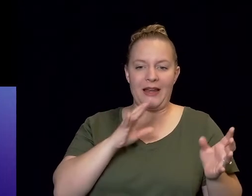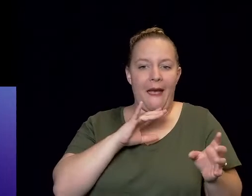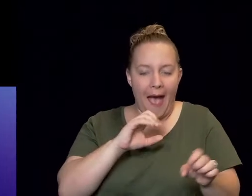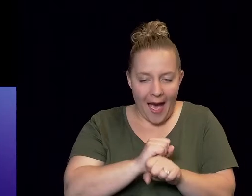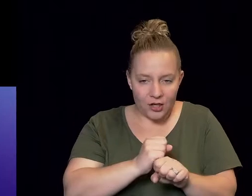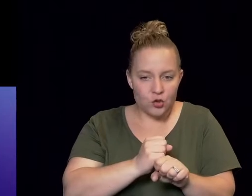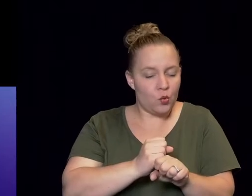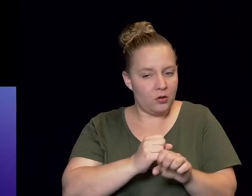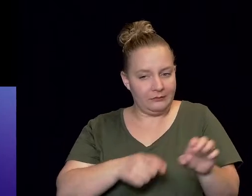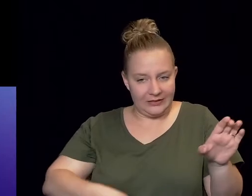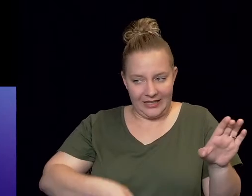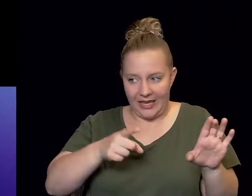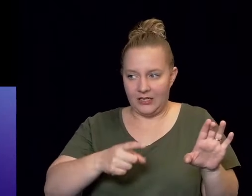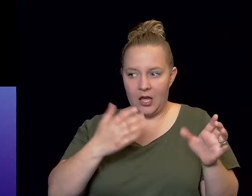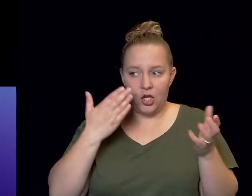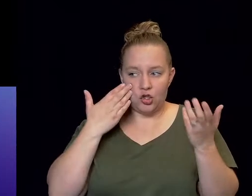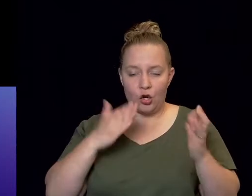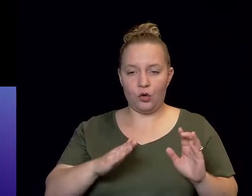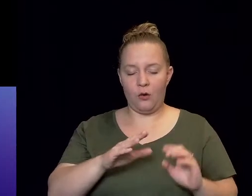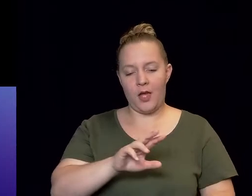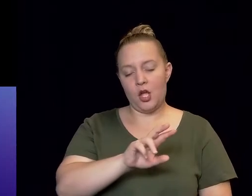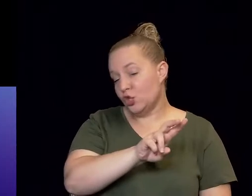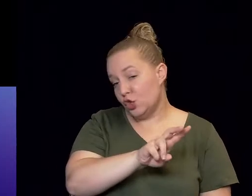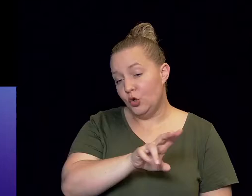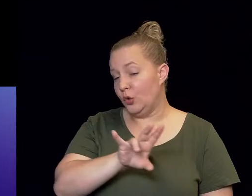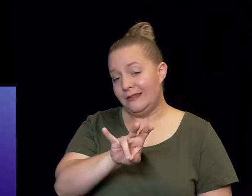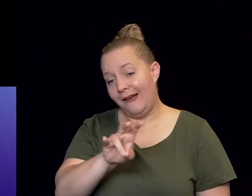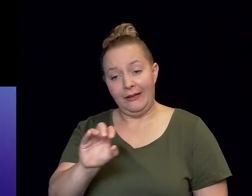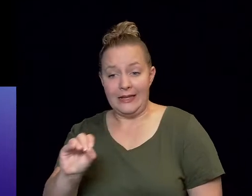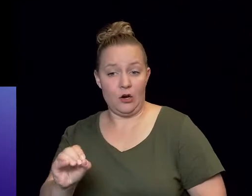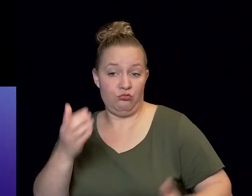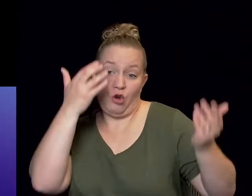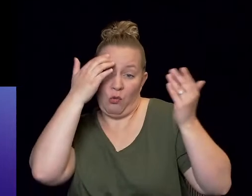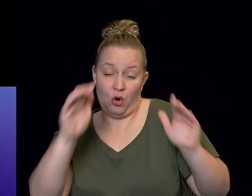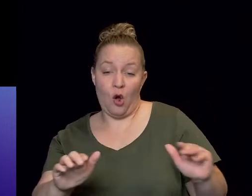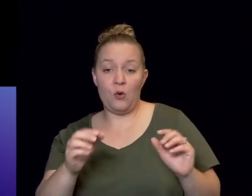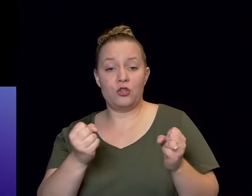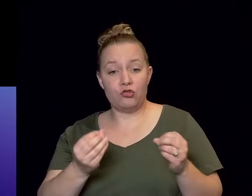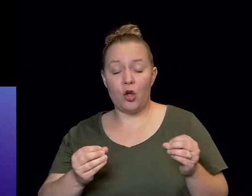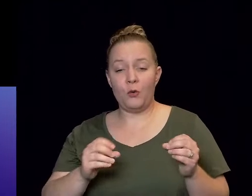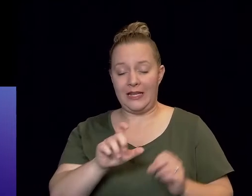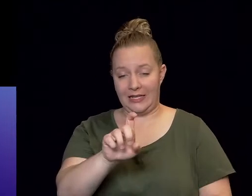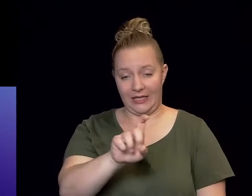right? We don't know if there were 2, if there were 7, if there were 0. So x, or you can